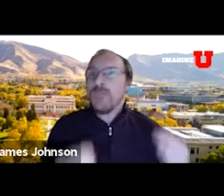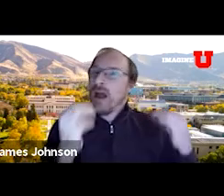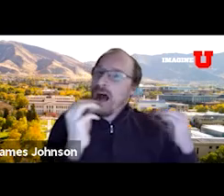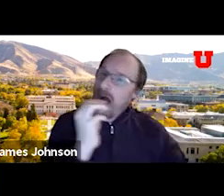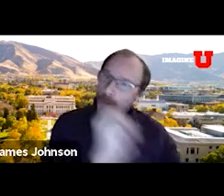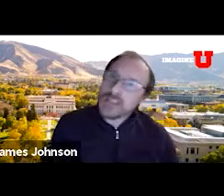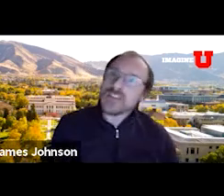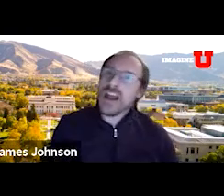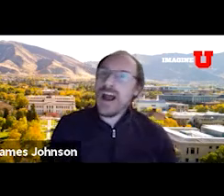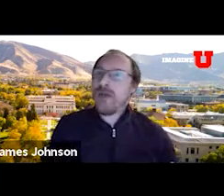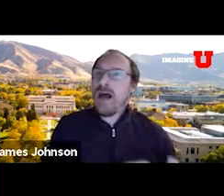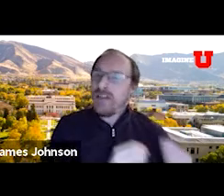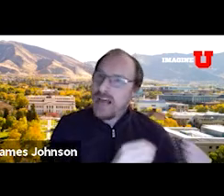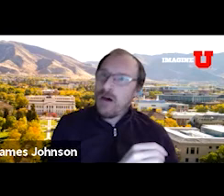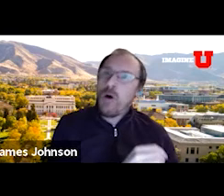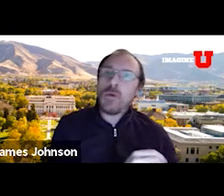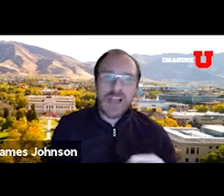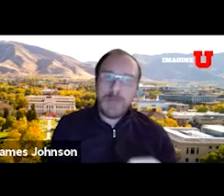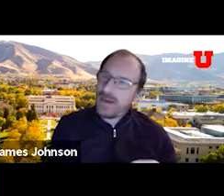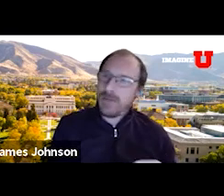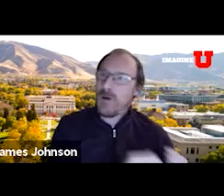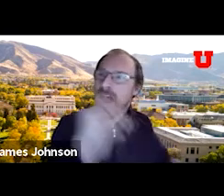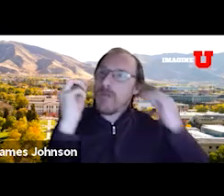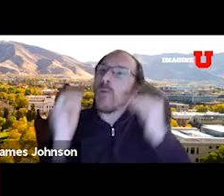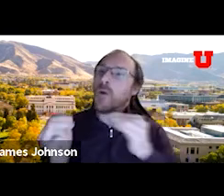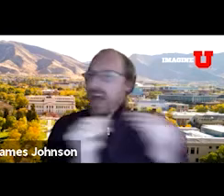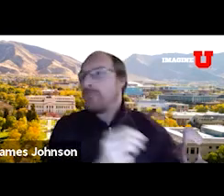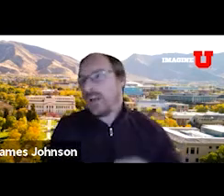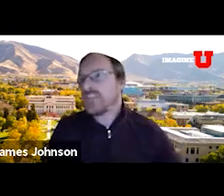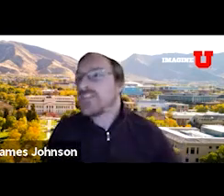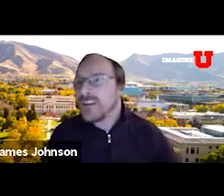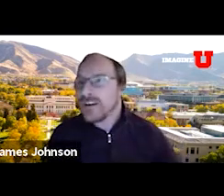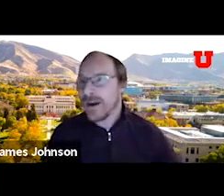I wouldn't say I'm Homo sapien anymore, I'm Homo adapticas.